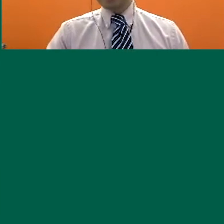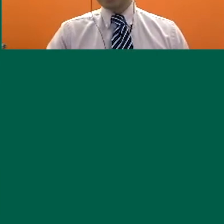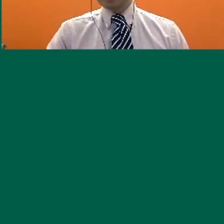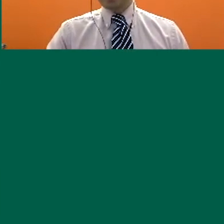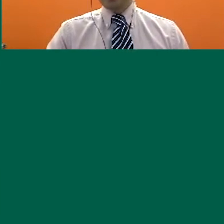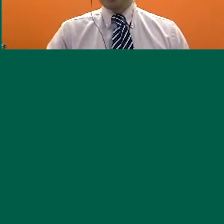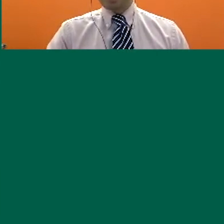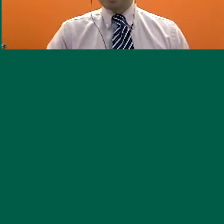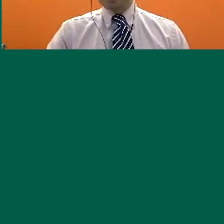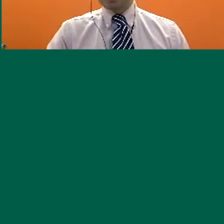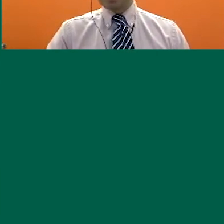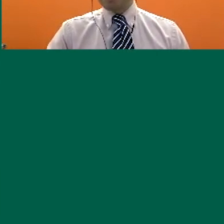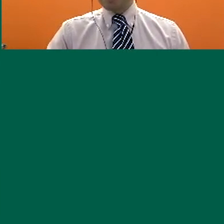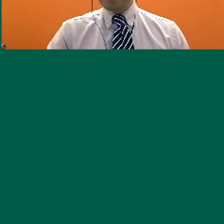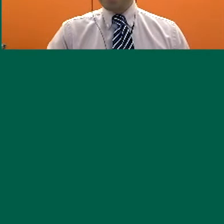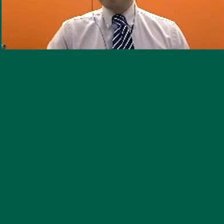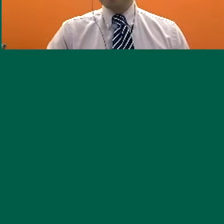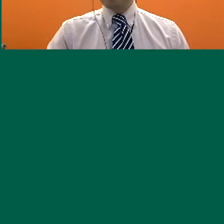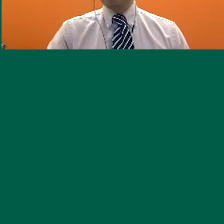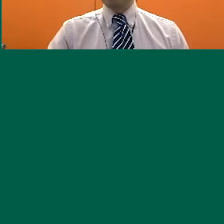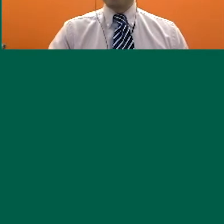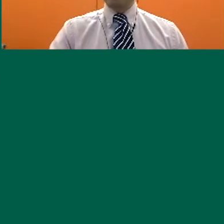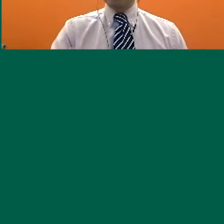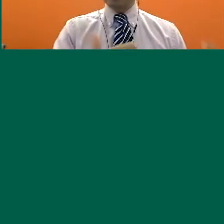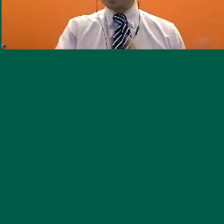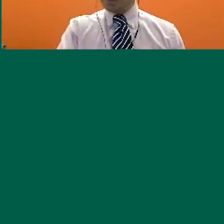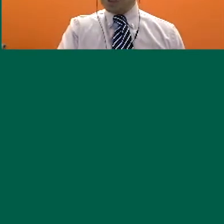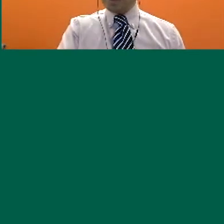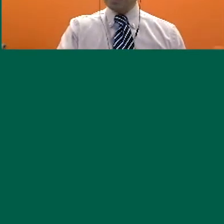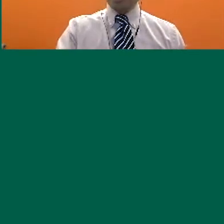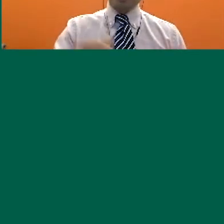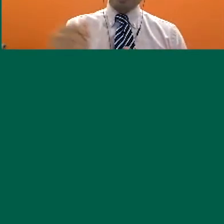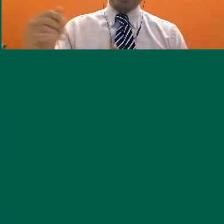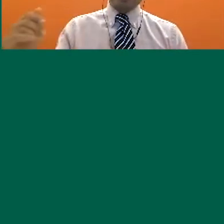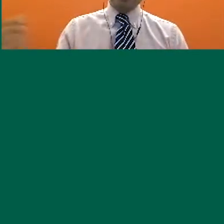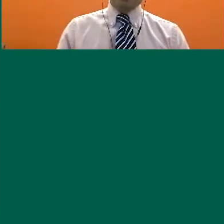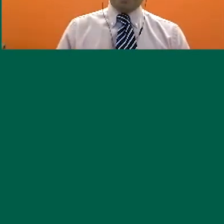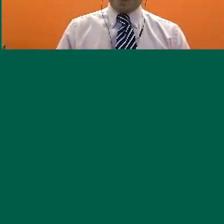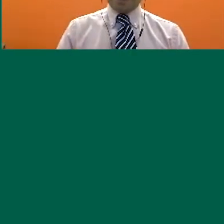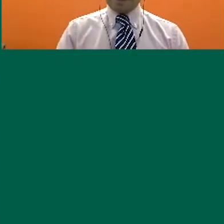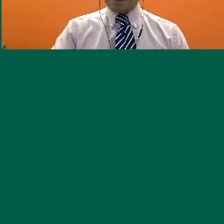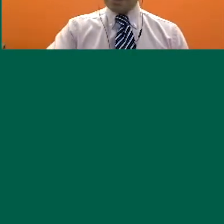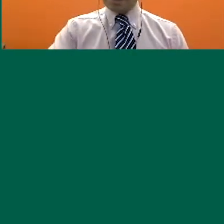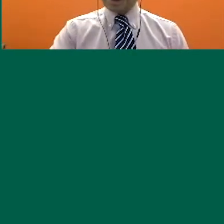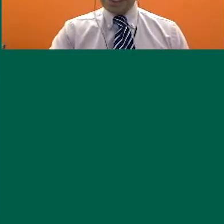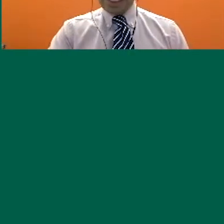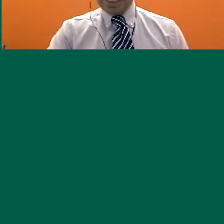And that's sort of what allows us to be able to go from being couch potatoes, to being marathon runners.